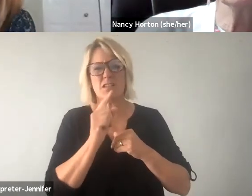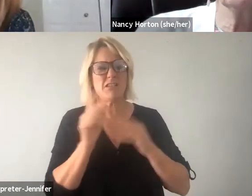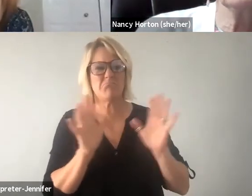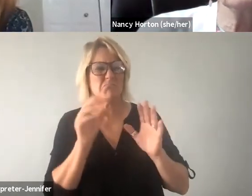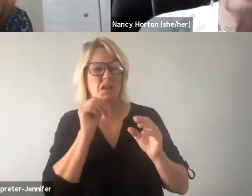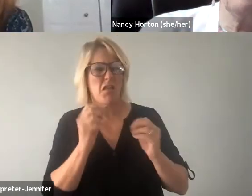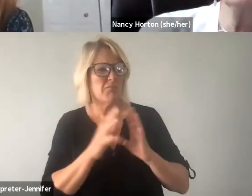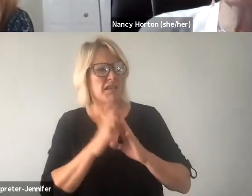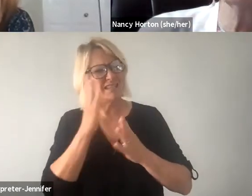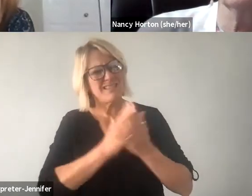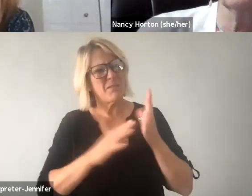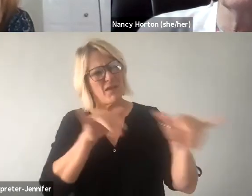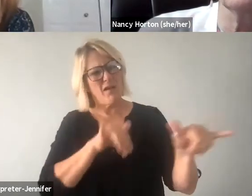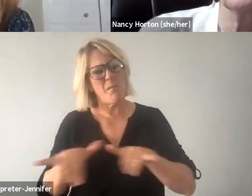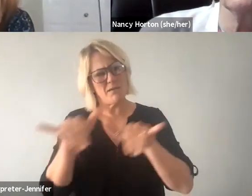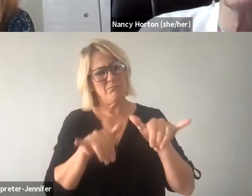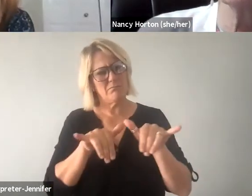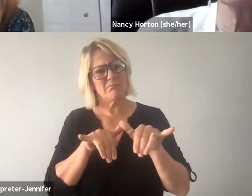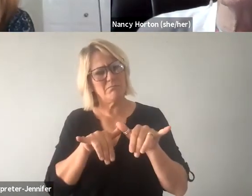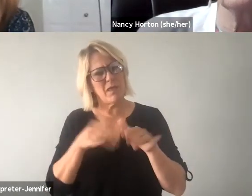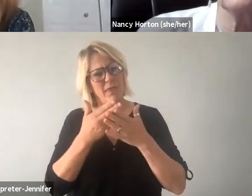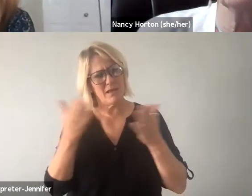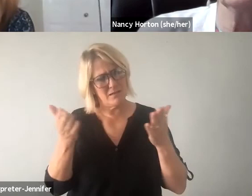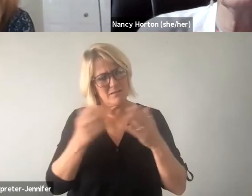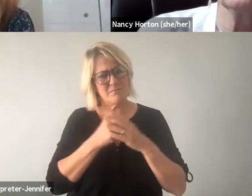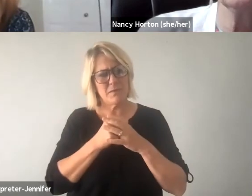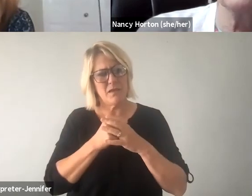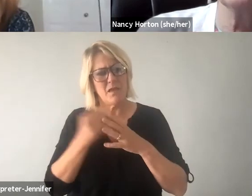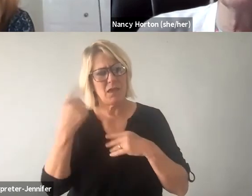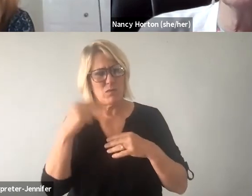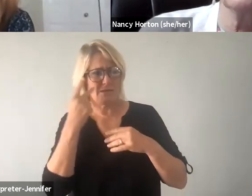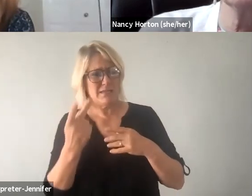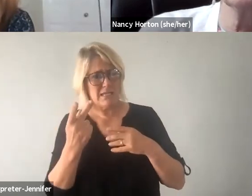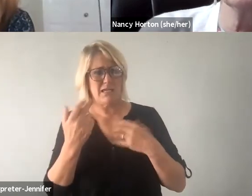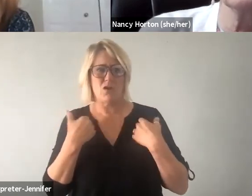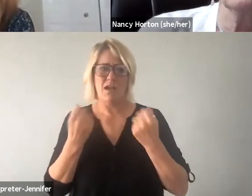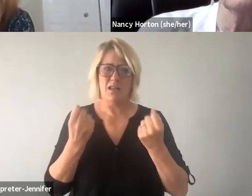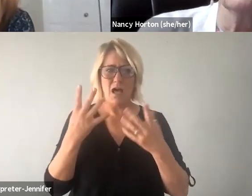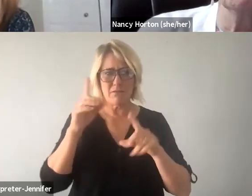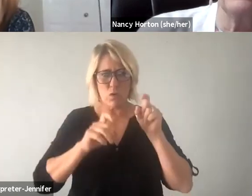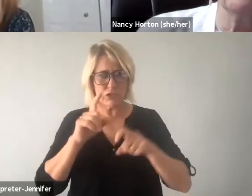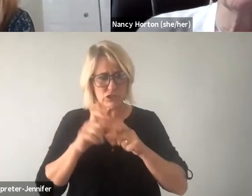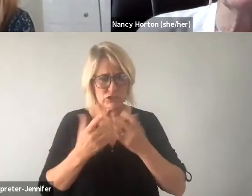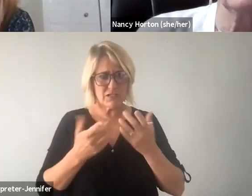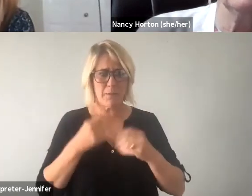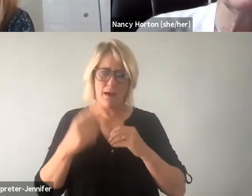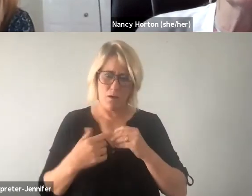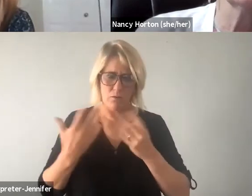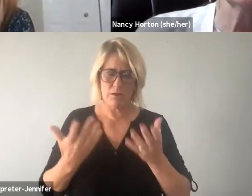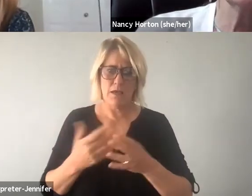one, Nancy? » Nancy: Um, not much, really, I mean, again, these are just some of the